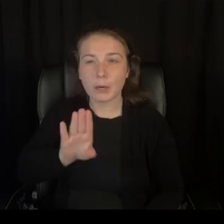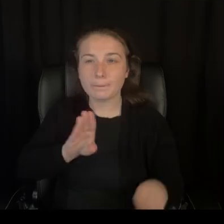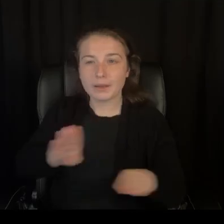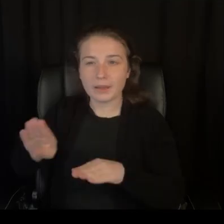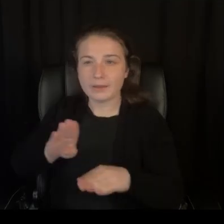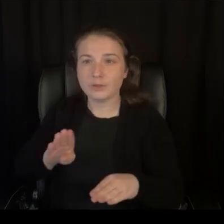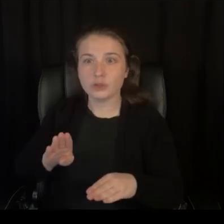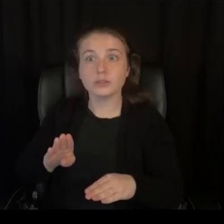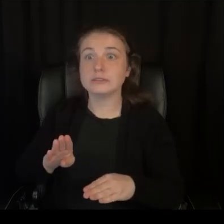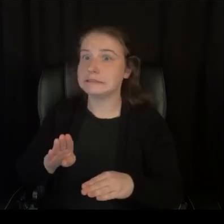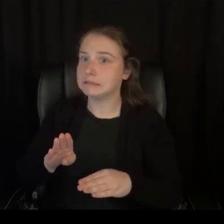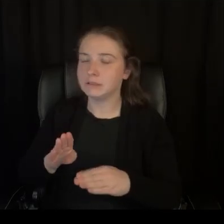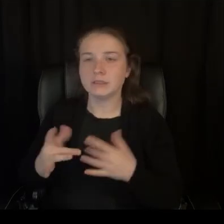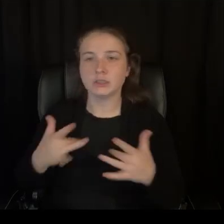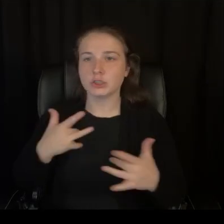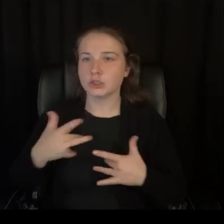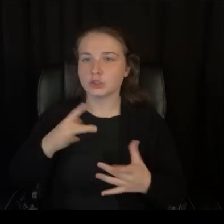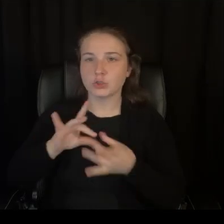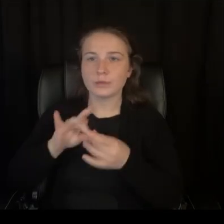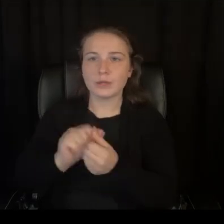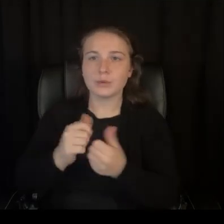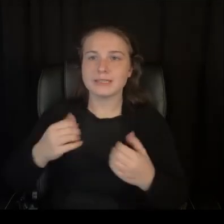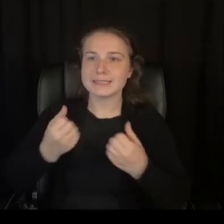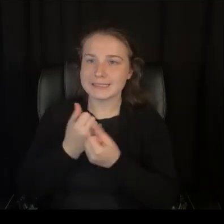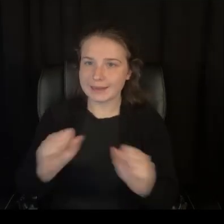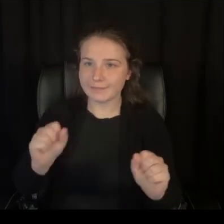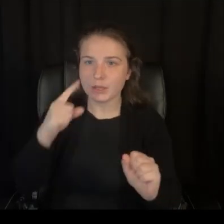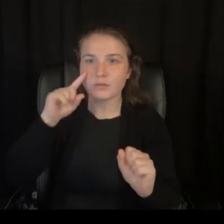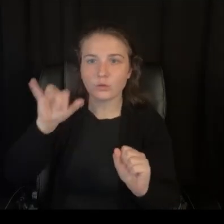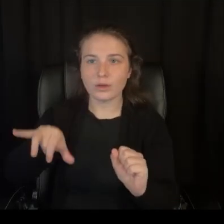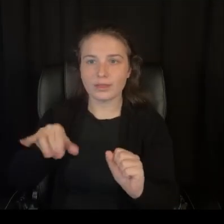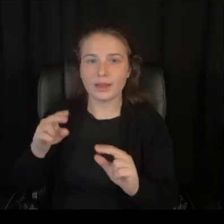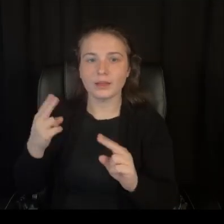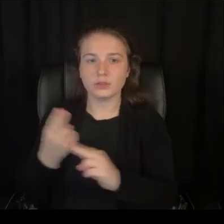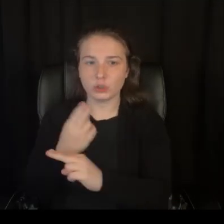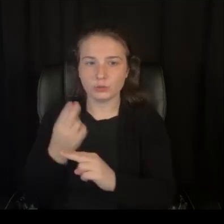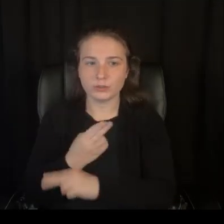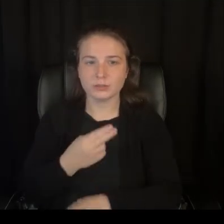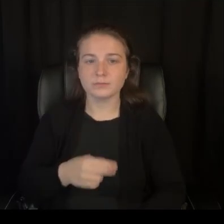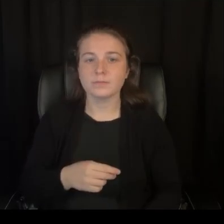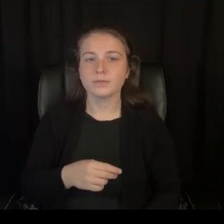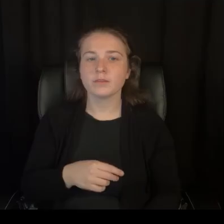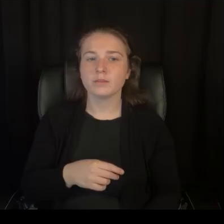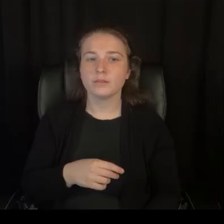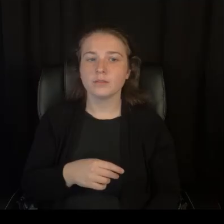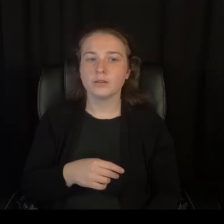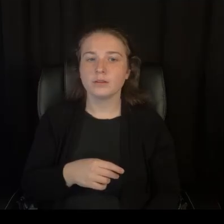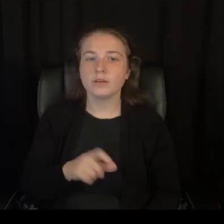significant safety concerns that warrants the use and also appropriately train bus